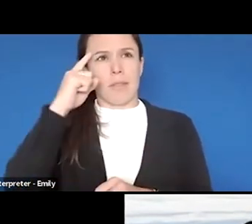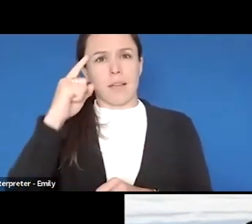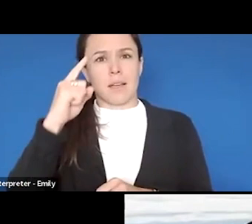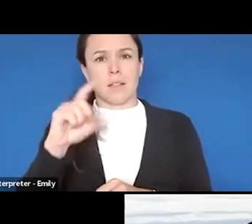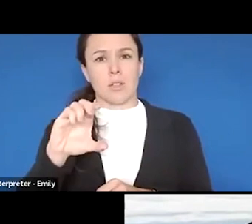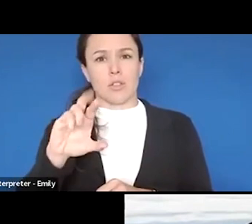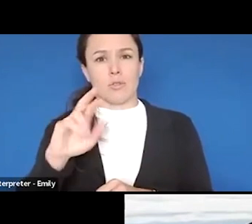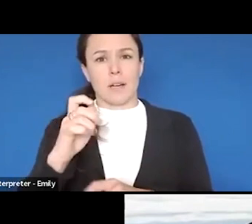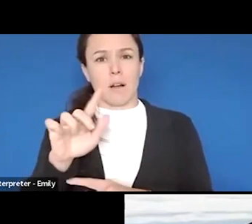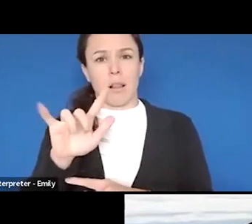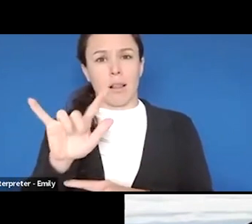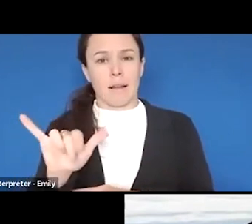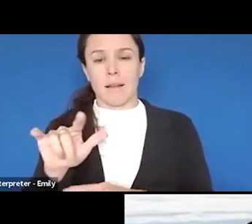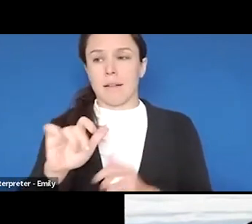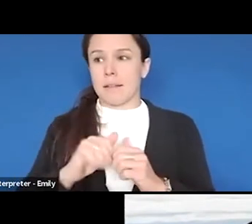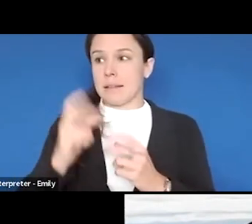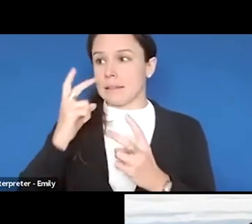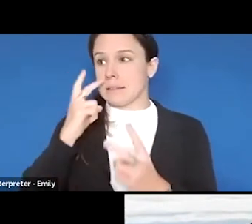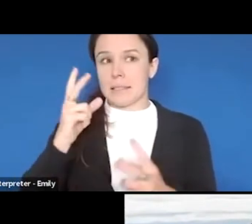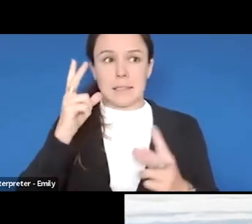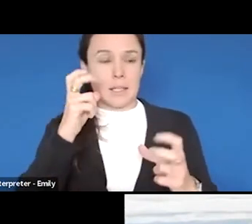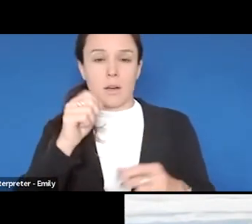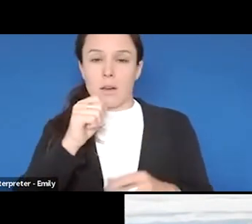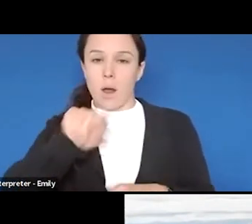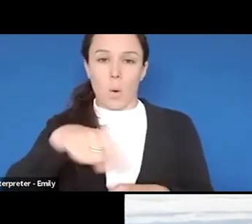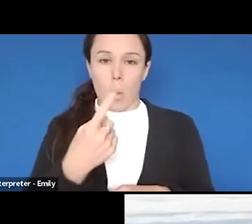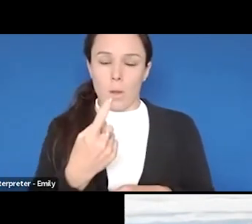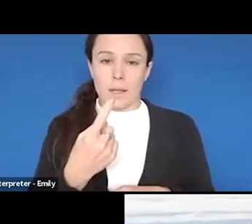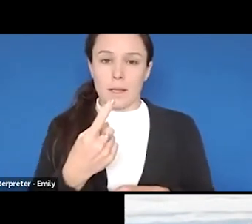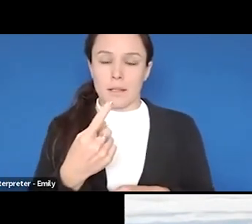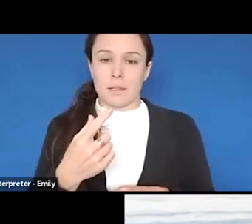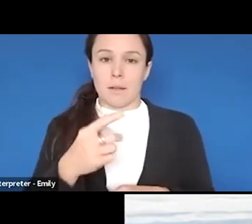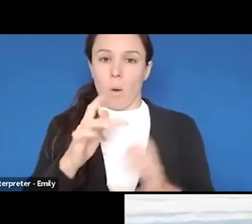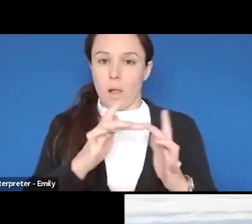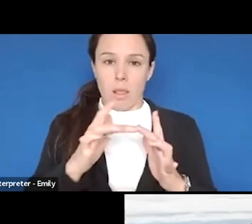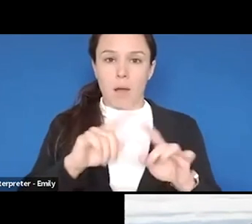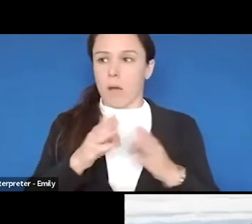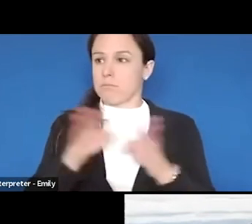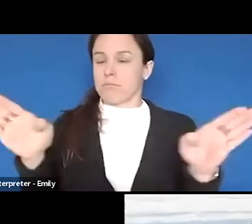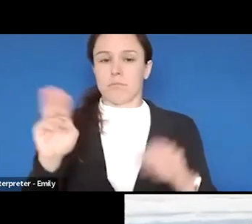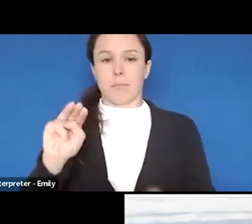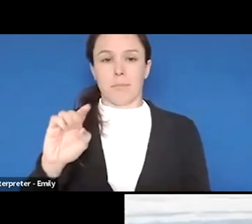hear from all media not just from the online ones. I want to get to a couple of very specific things